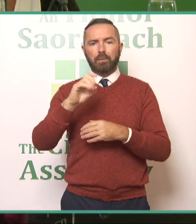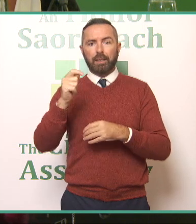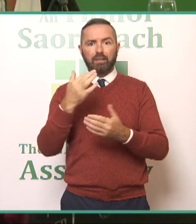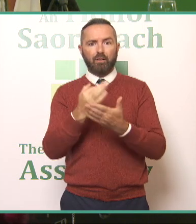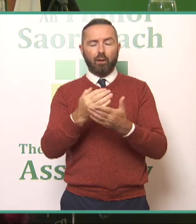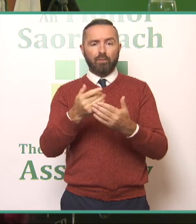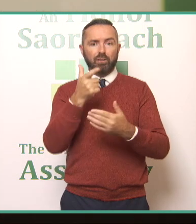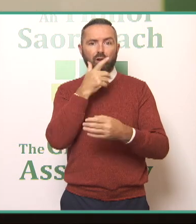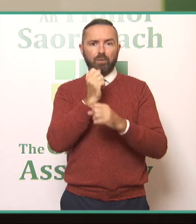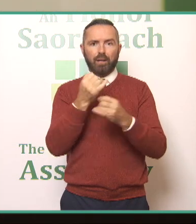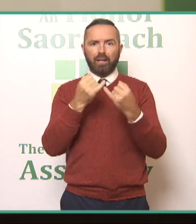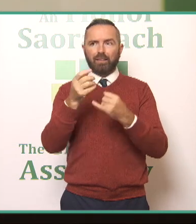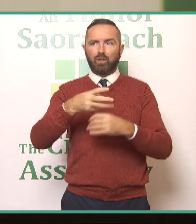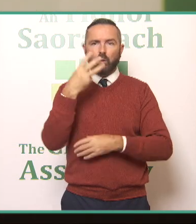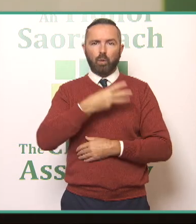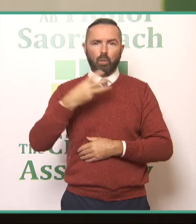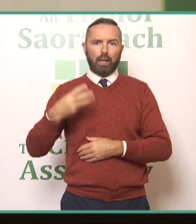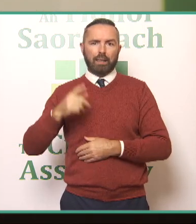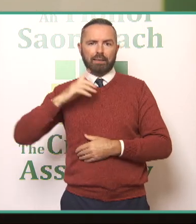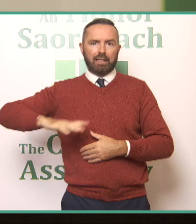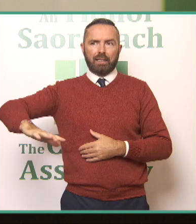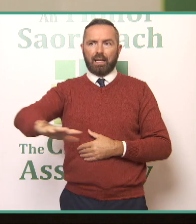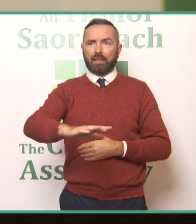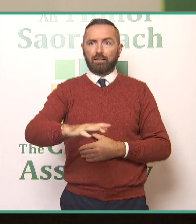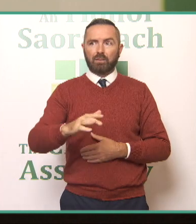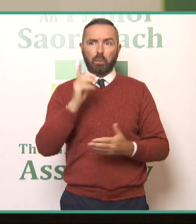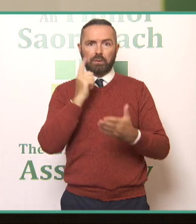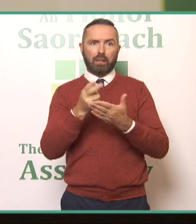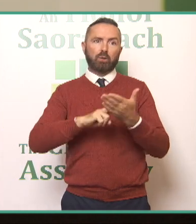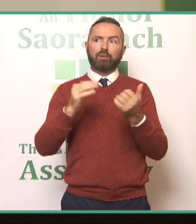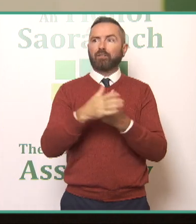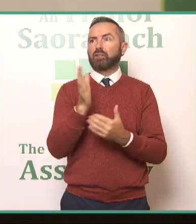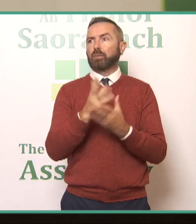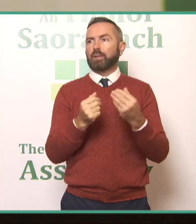to that thing of what we better be using them for something and rather just be using them for